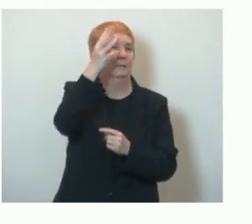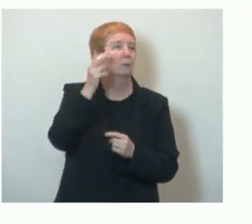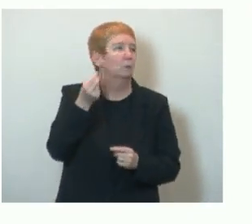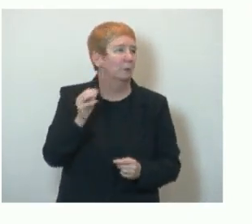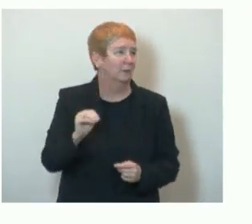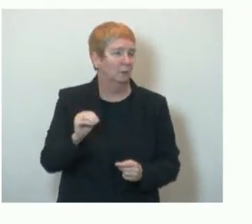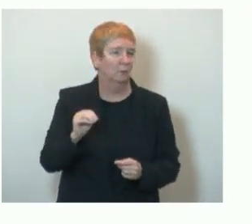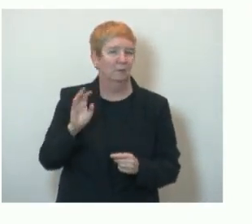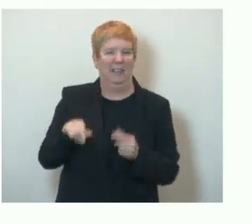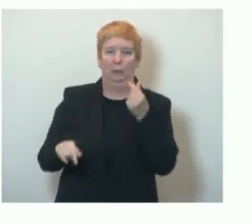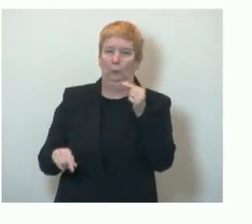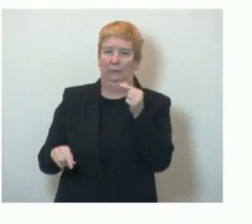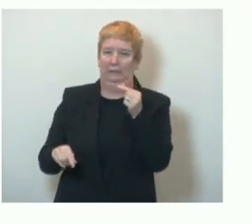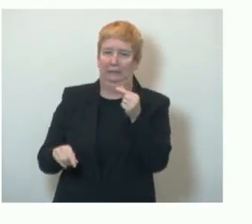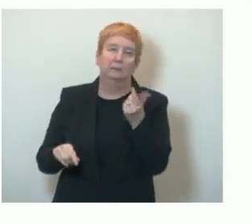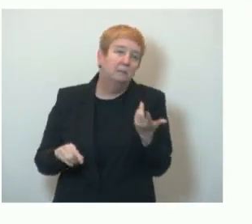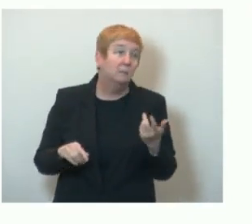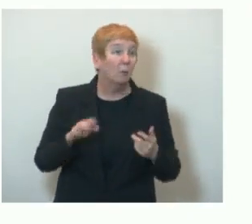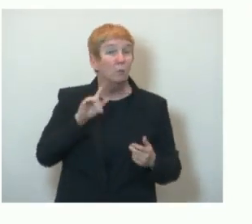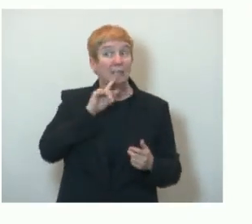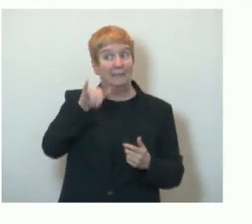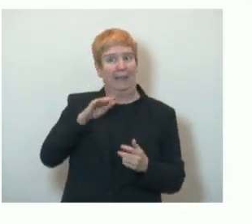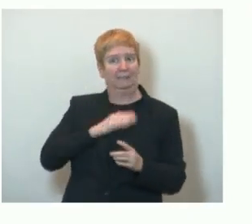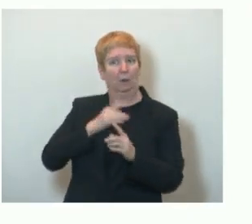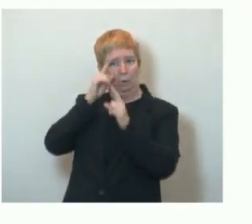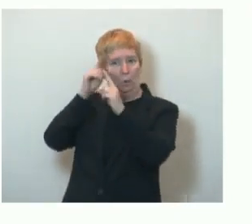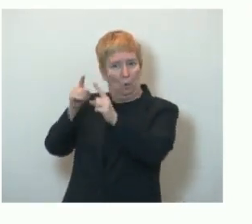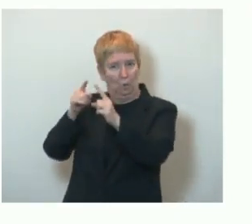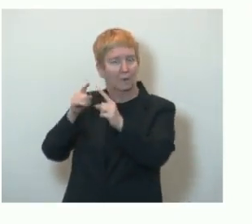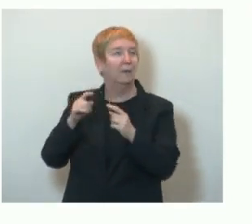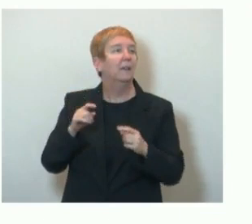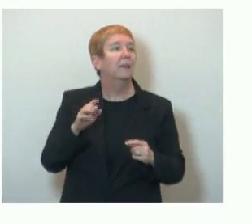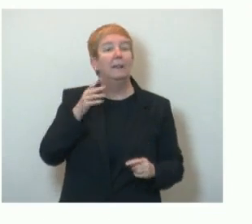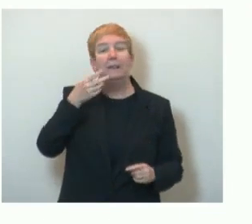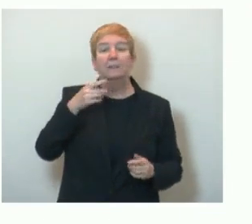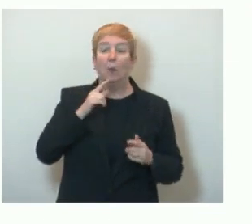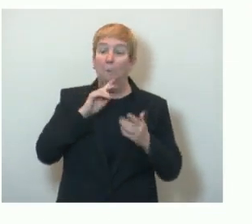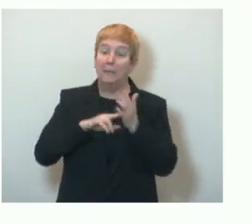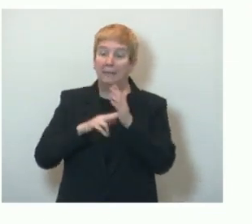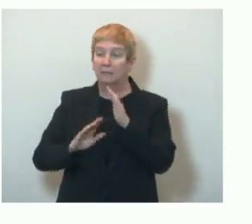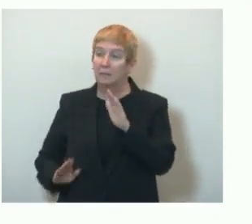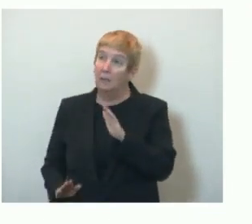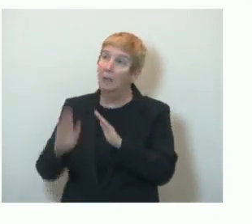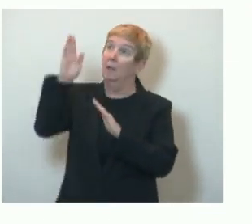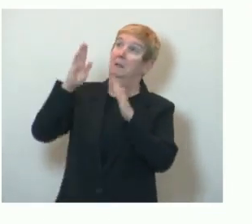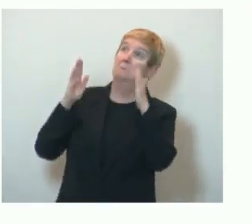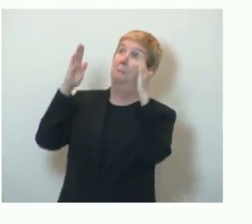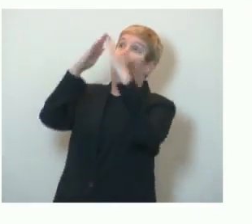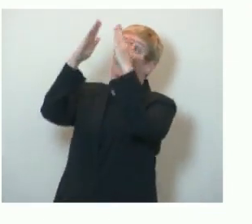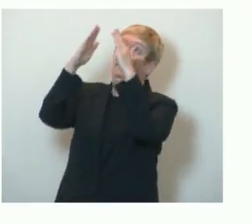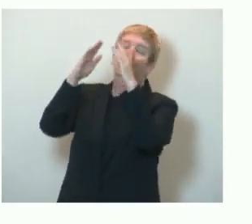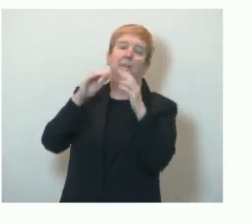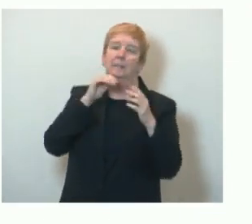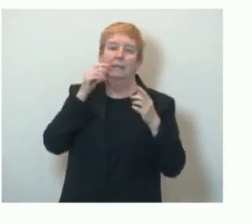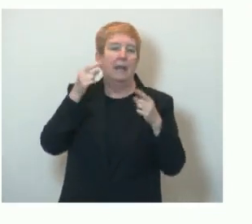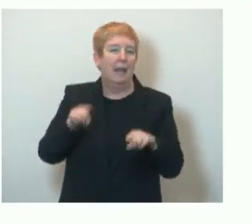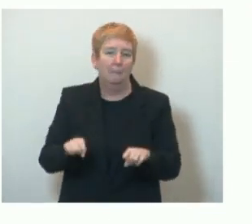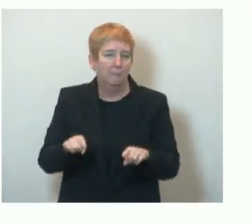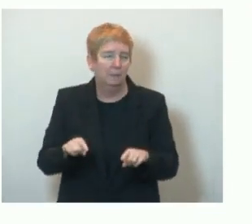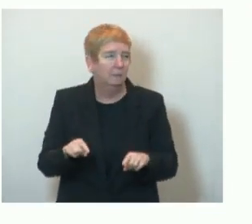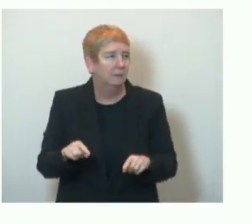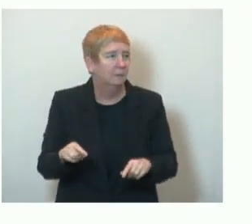A COUPLE WEEKS OF THIS DOWNWARD STEADY TREND IN CASES IN ALL BUT THE NORTHWEST THAT GREEN LINE AND SO THAT’S WHAT WE WANT TO SEE.